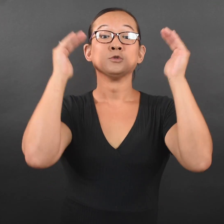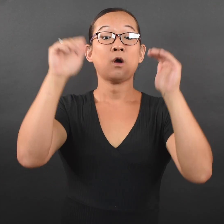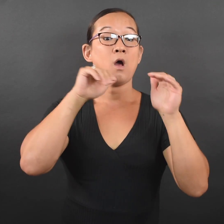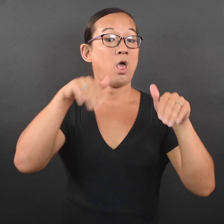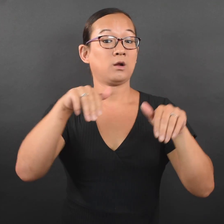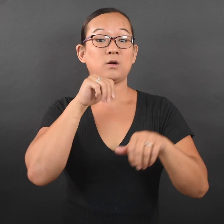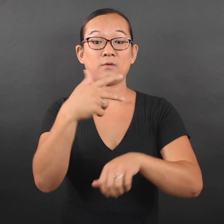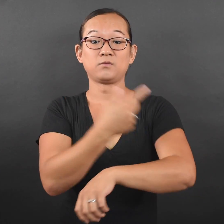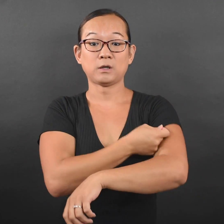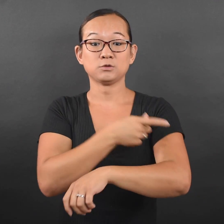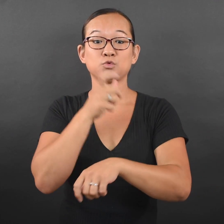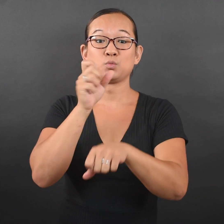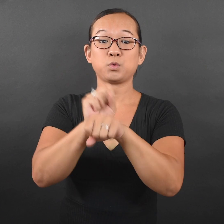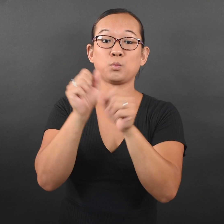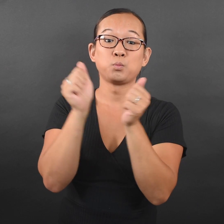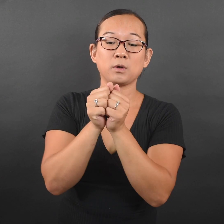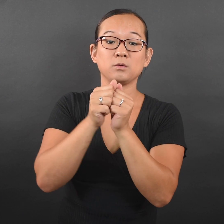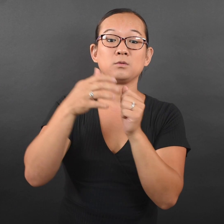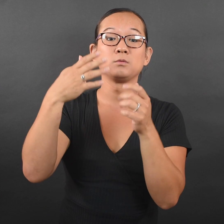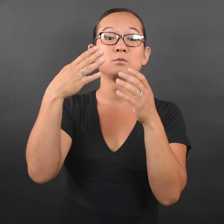unvaccinated adults who work with the public in settings